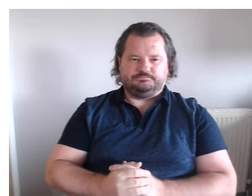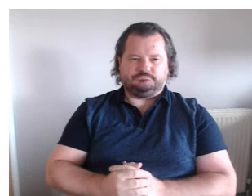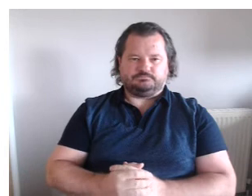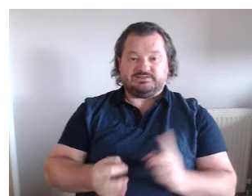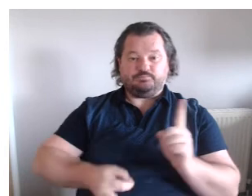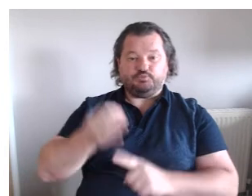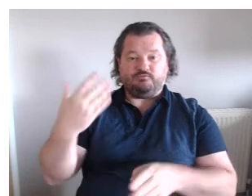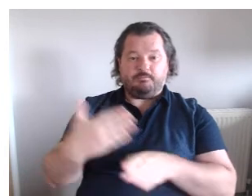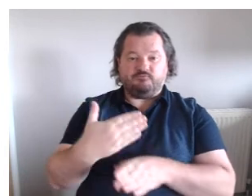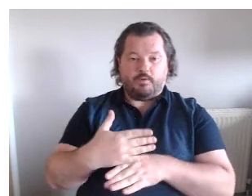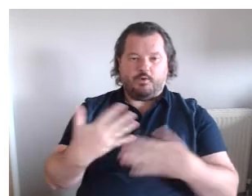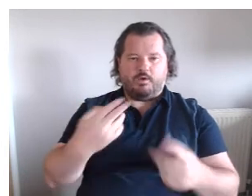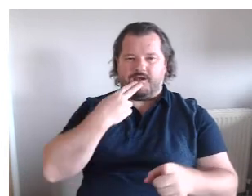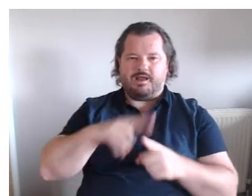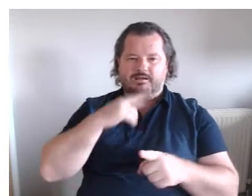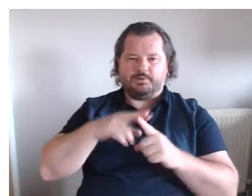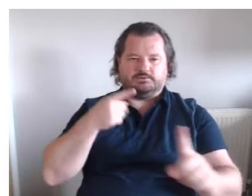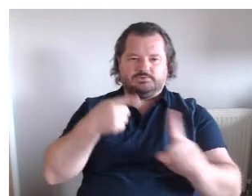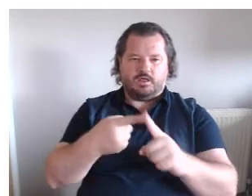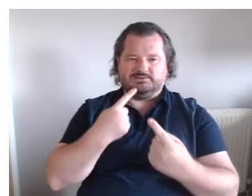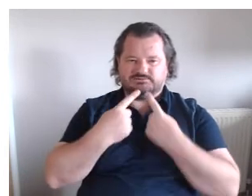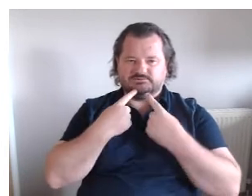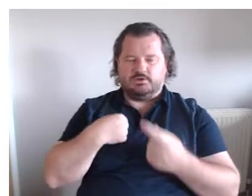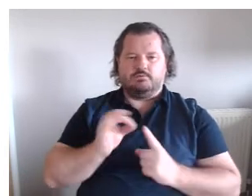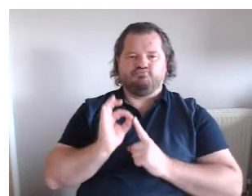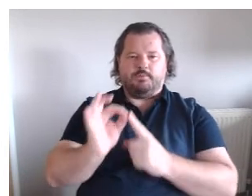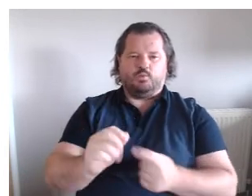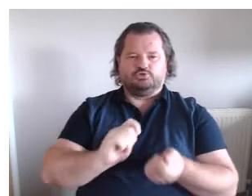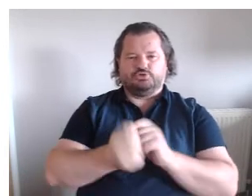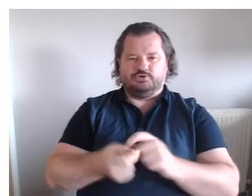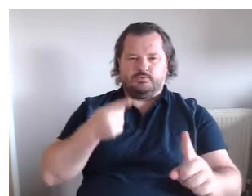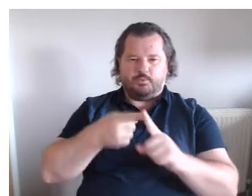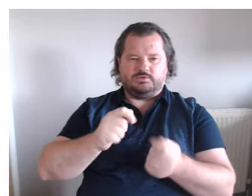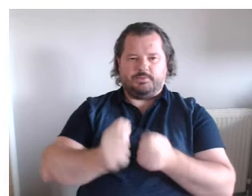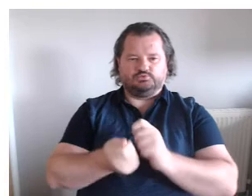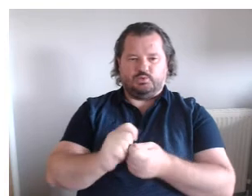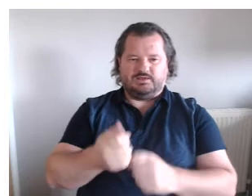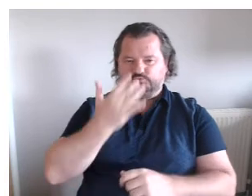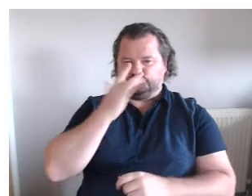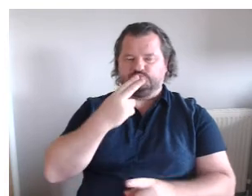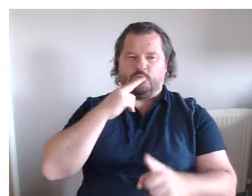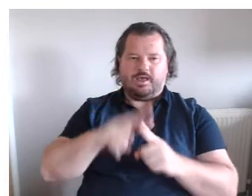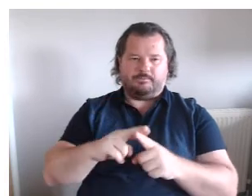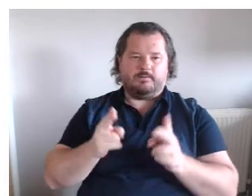To improve the performance on unlabelled target data we propose the changepoint-modulated pseudo-labelling method.